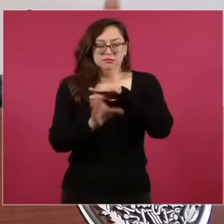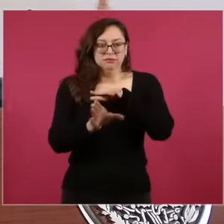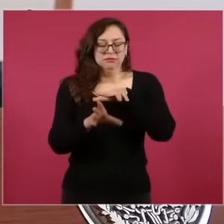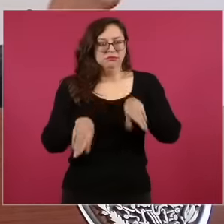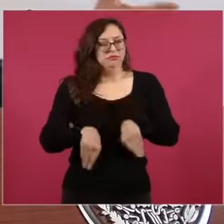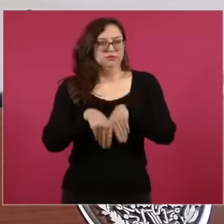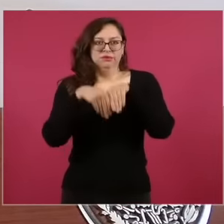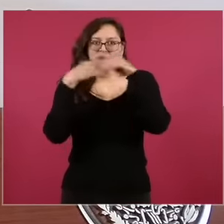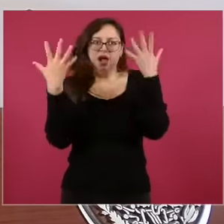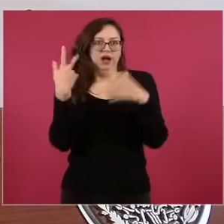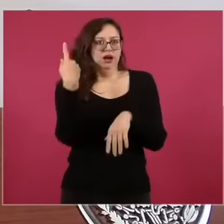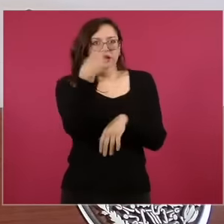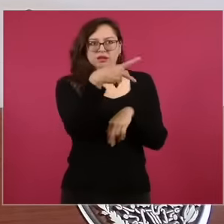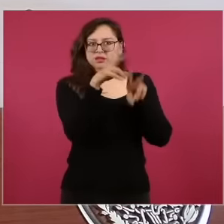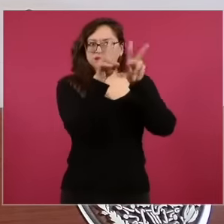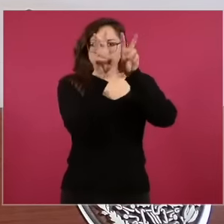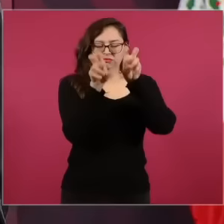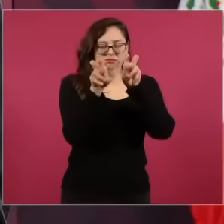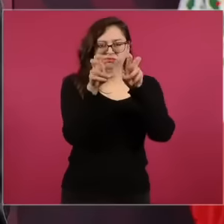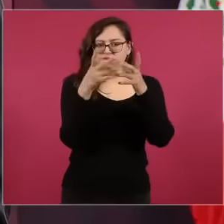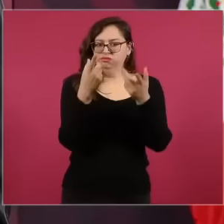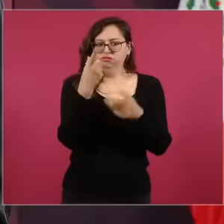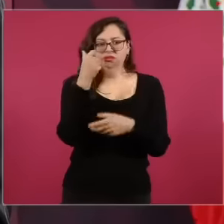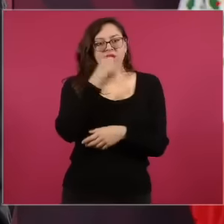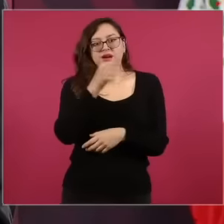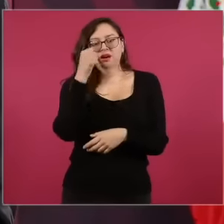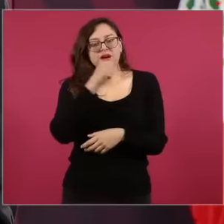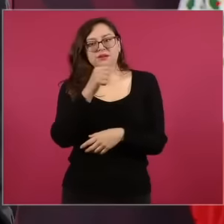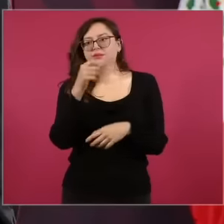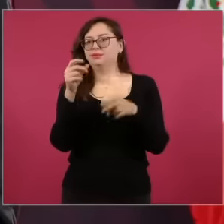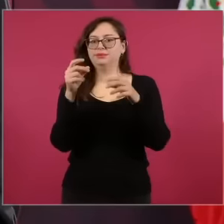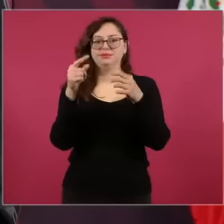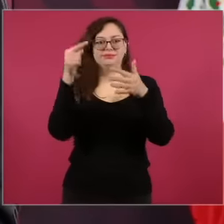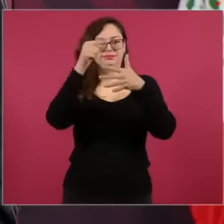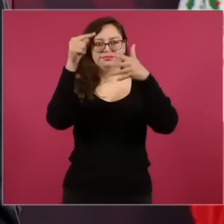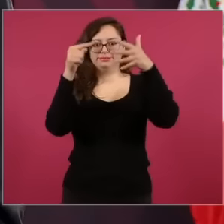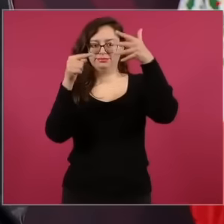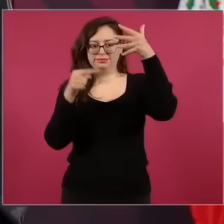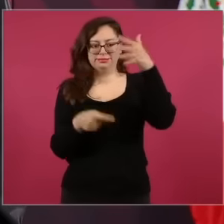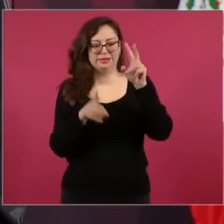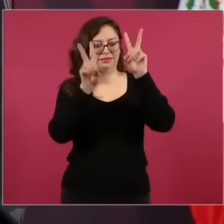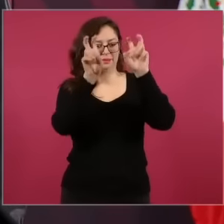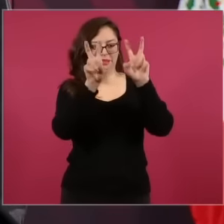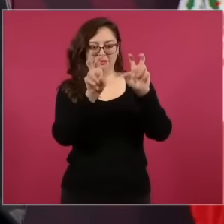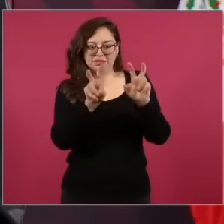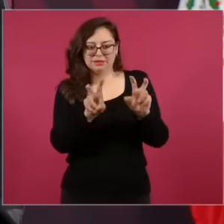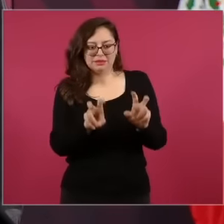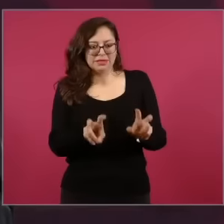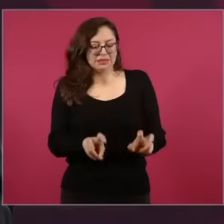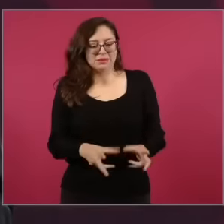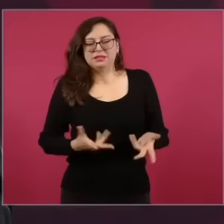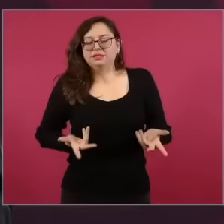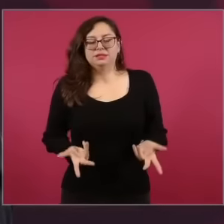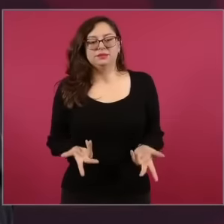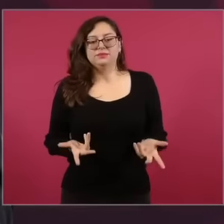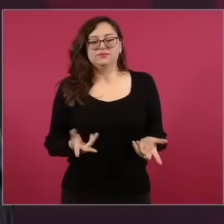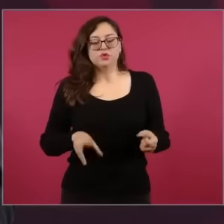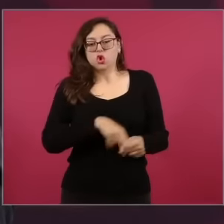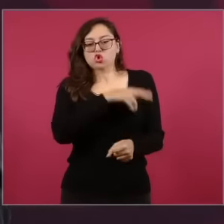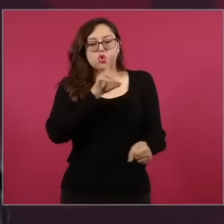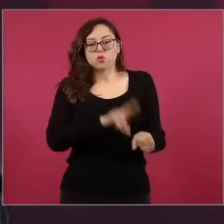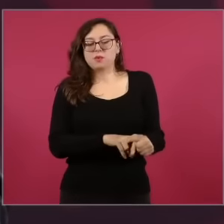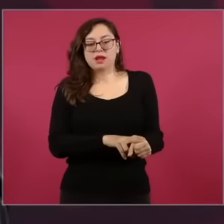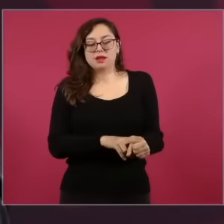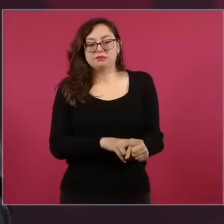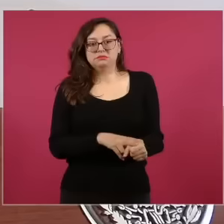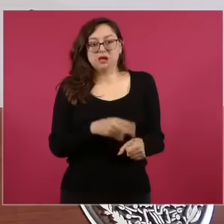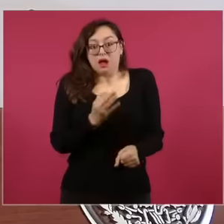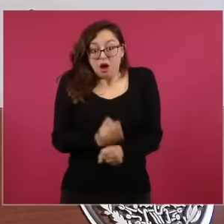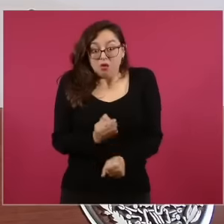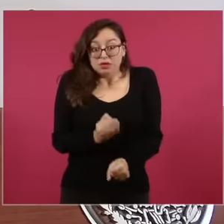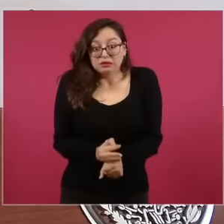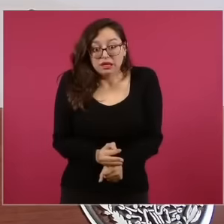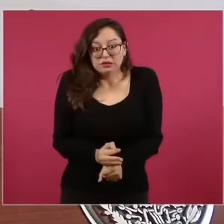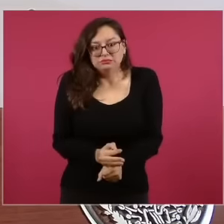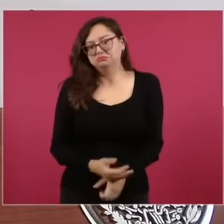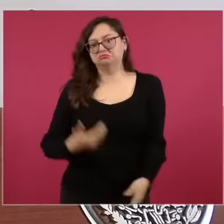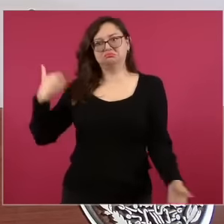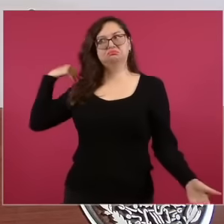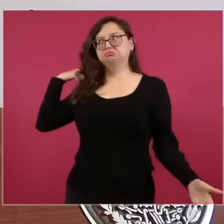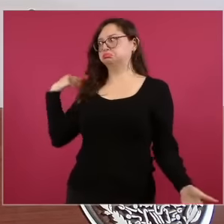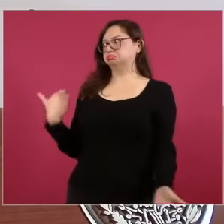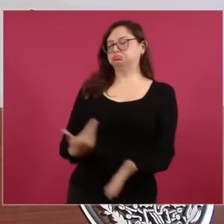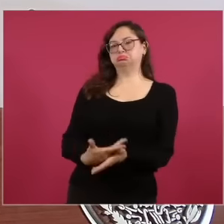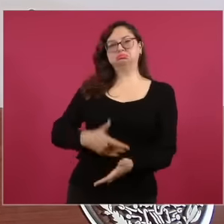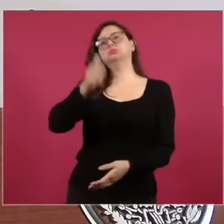agenda of the candidates but not only now uh always yes but